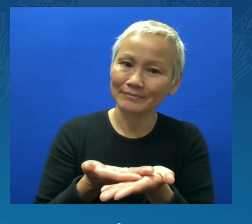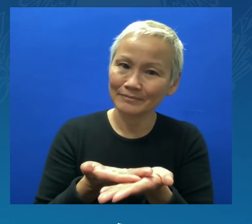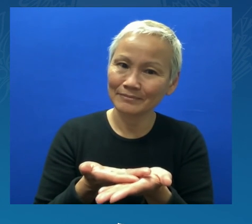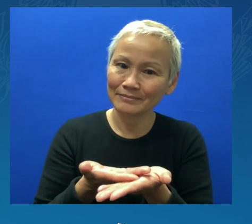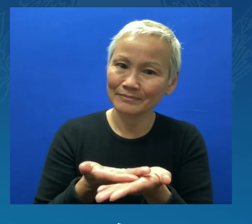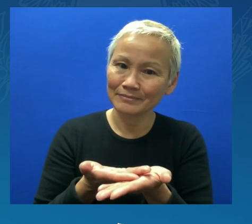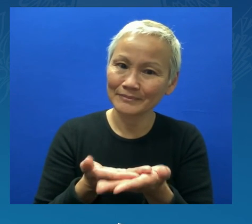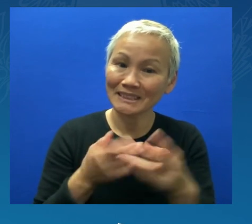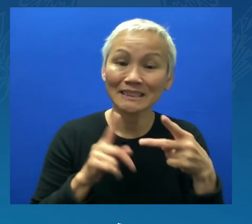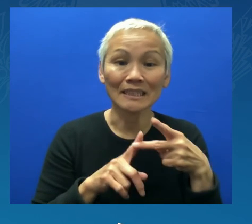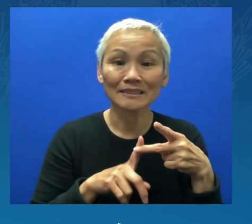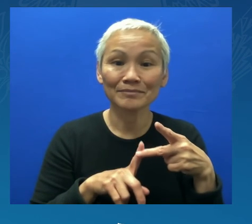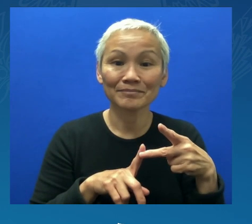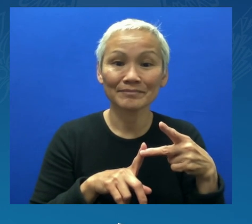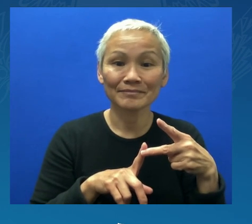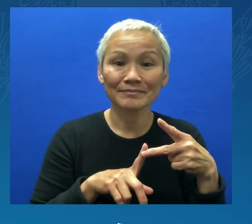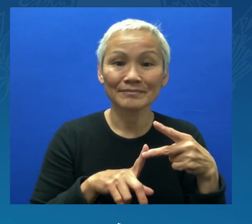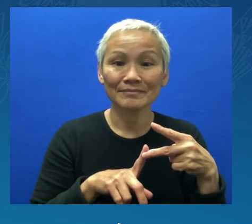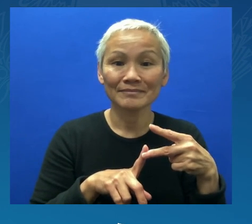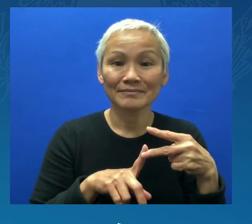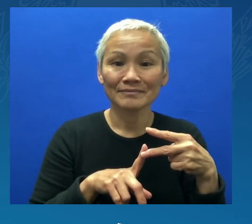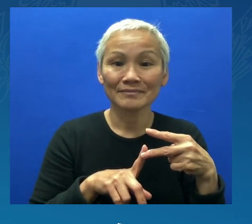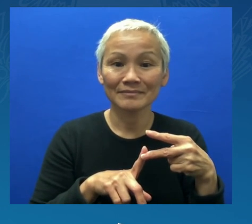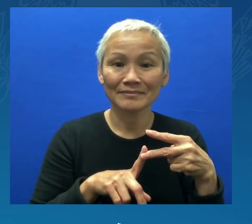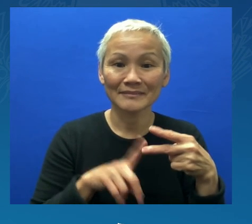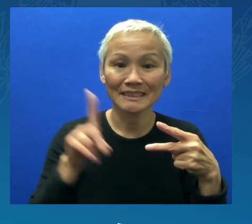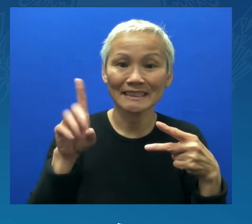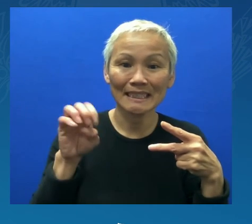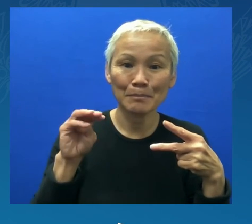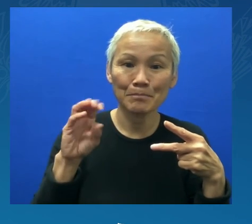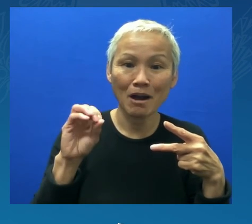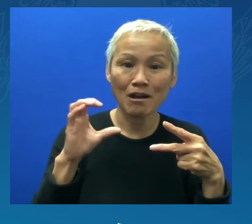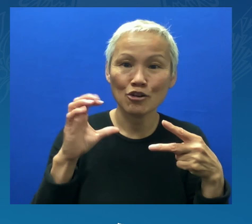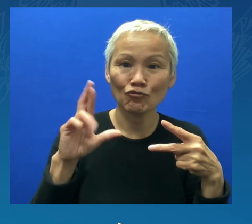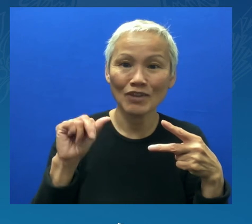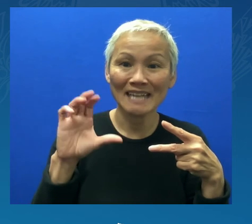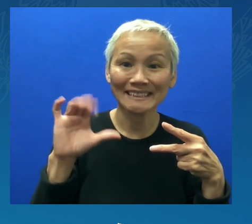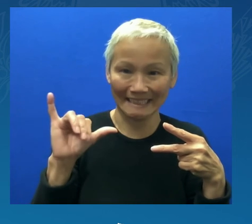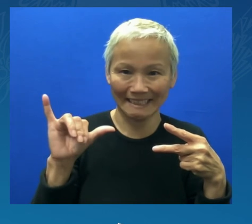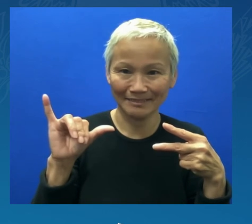Second point I'll make is this: Democracy -- right? And so, we've talked about the importance of rule of law,